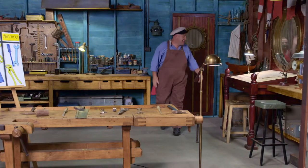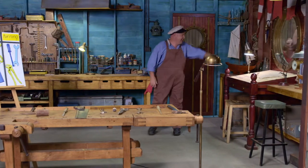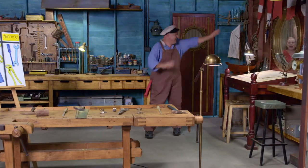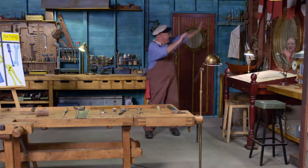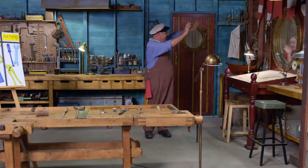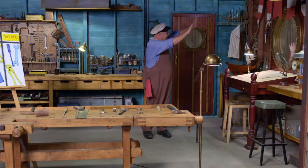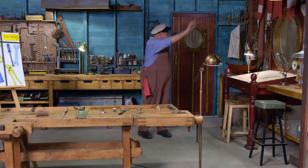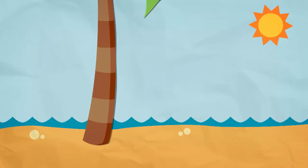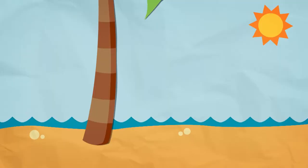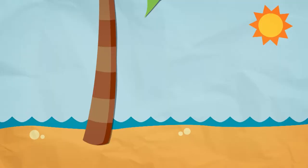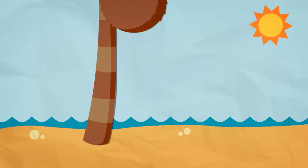See ya!